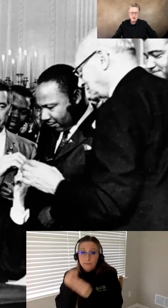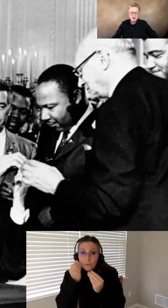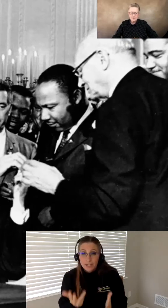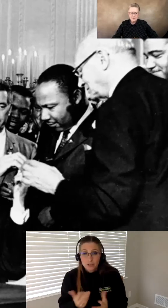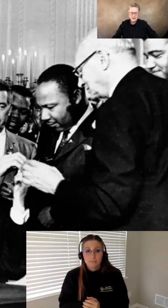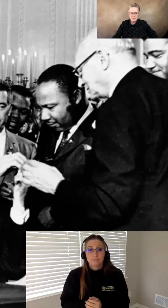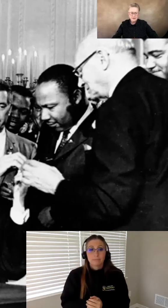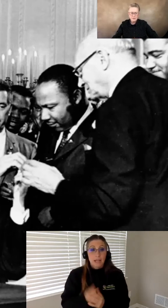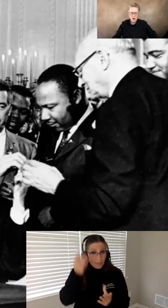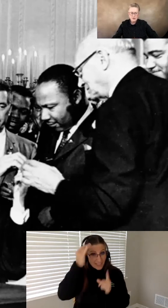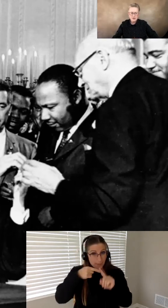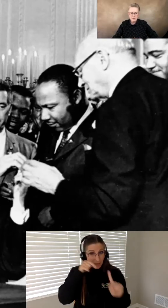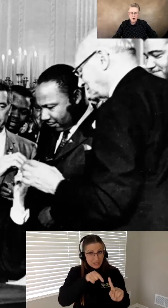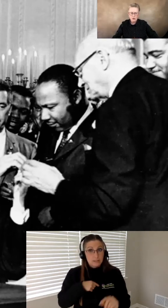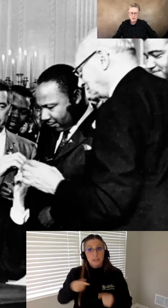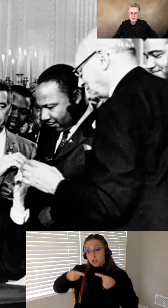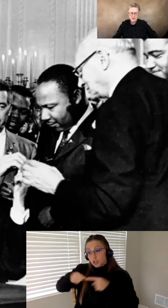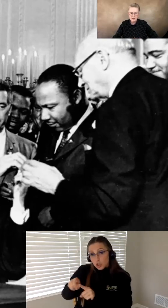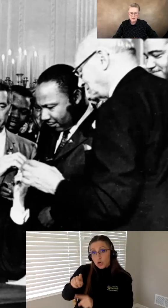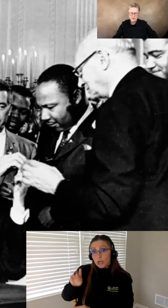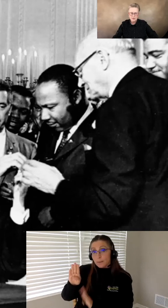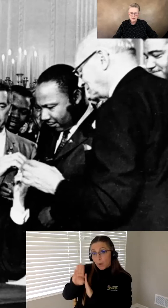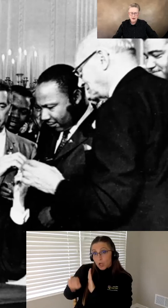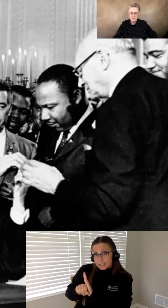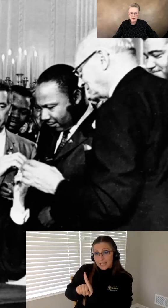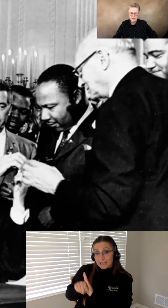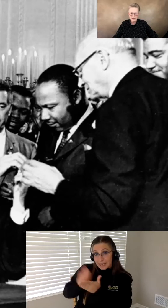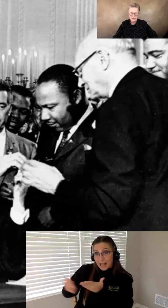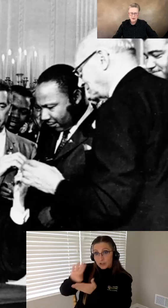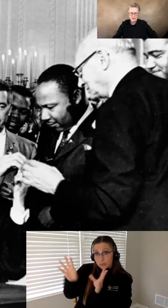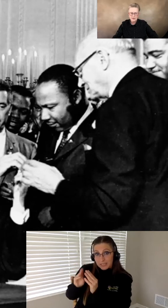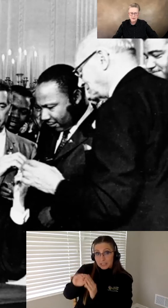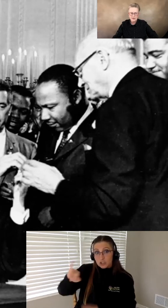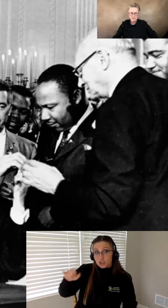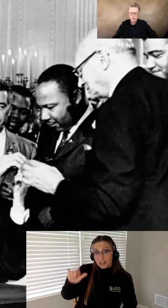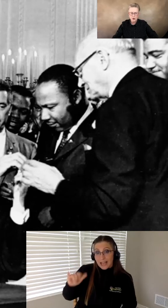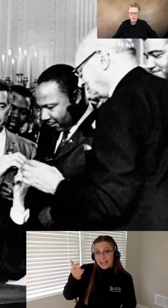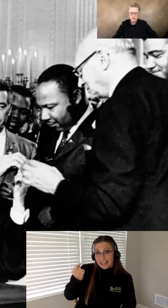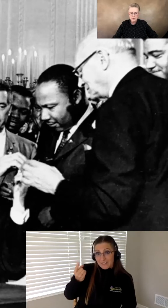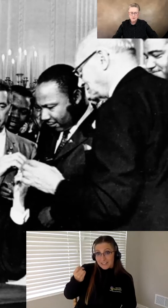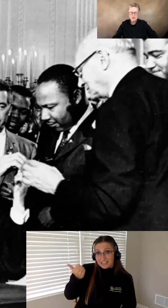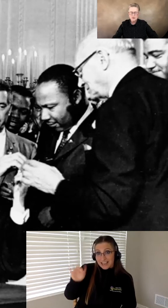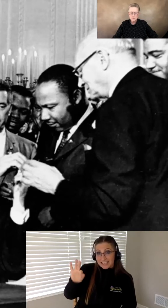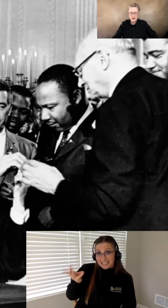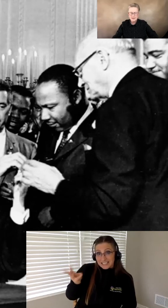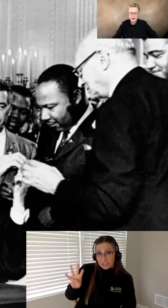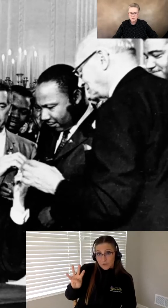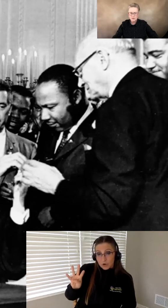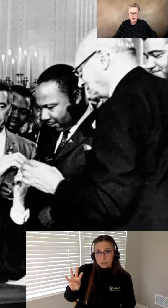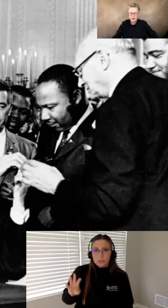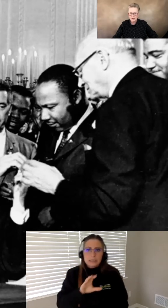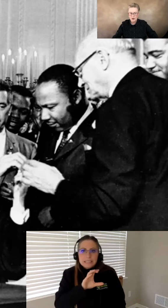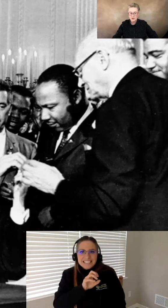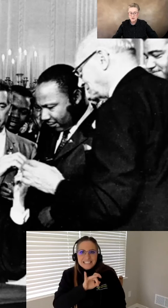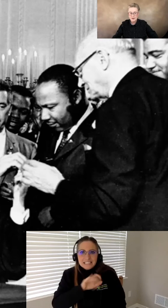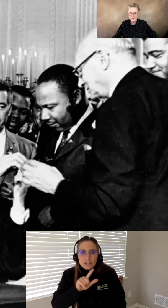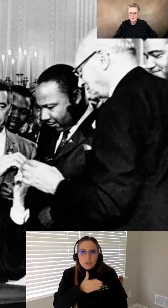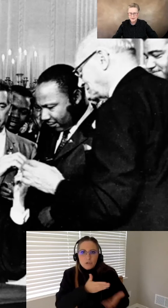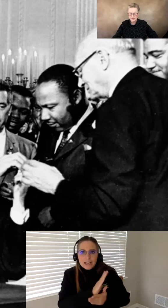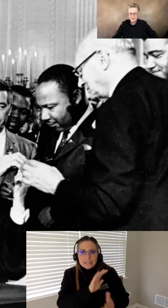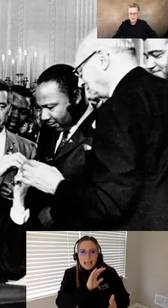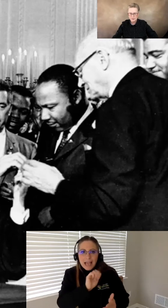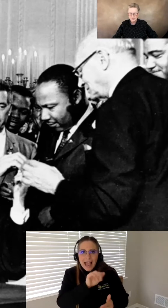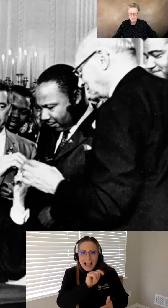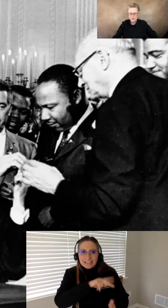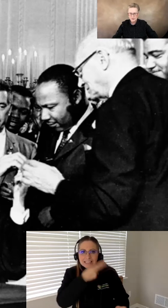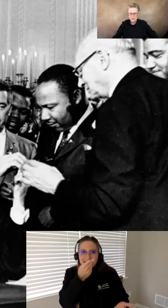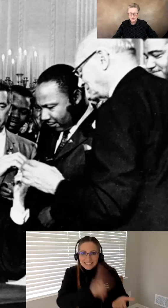during the Ball State College meeting, July 11, 1964, the Civil Rights Act was signed on July 2nd